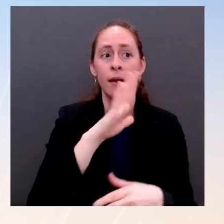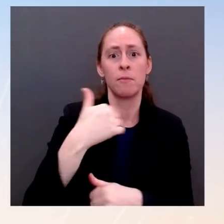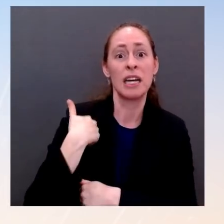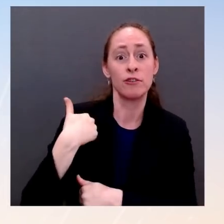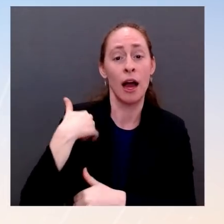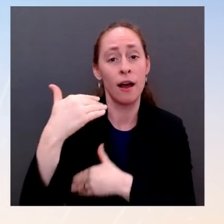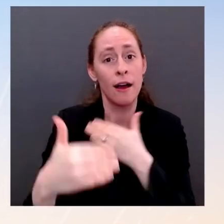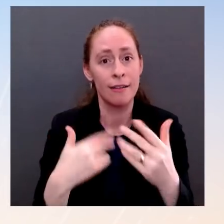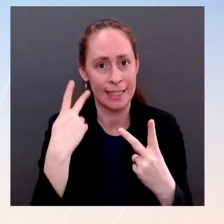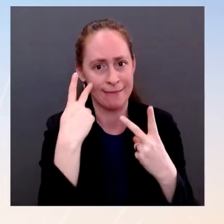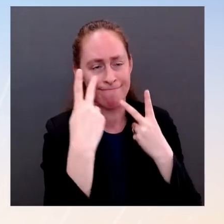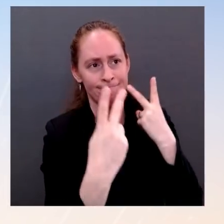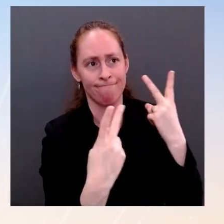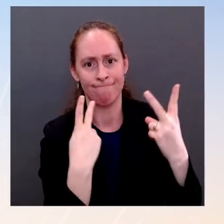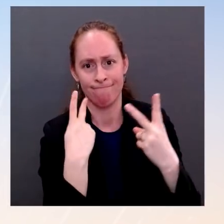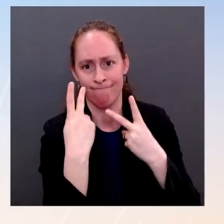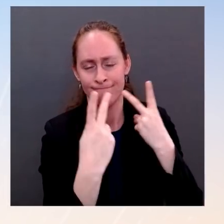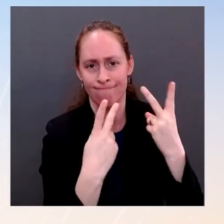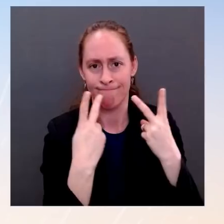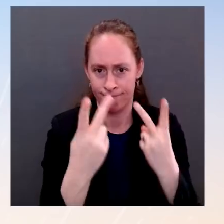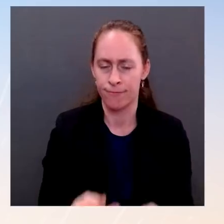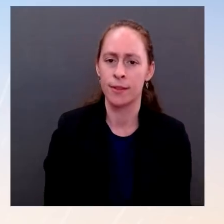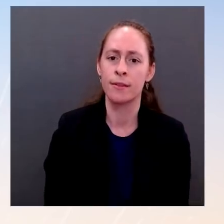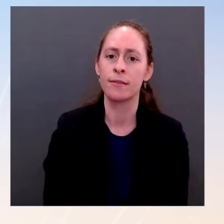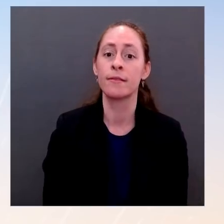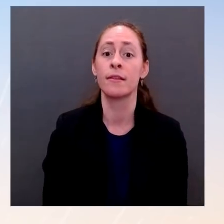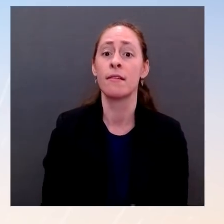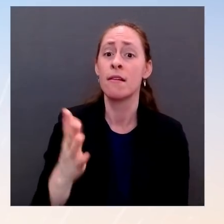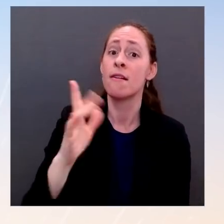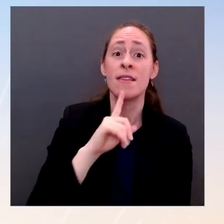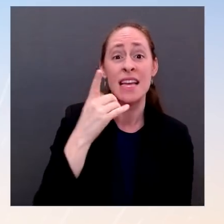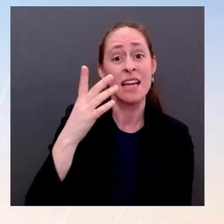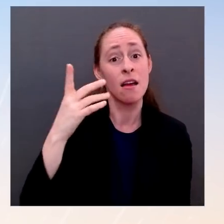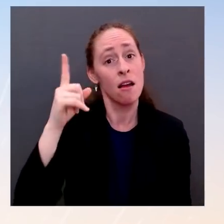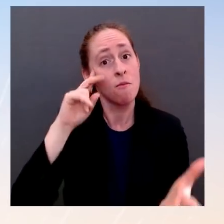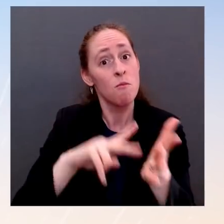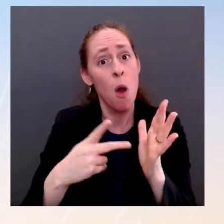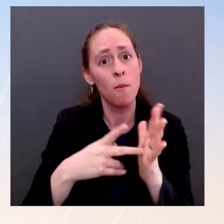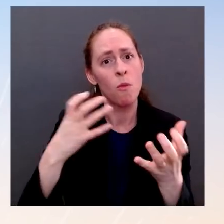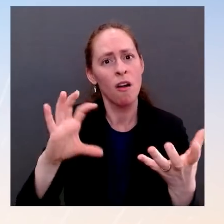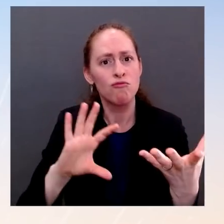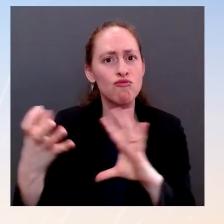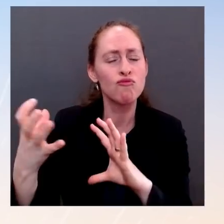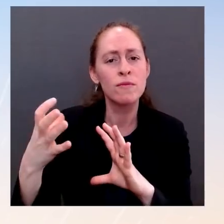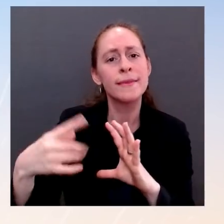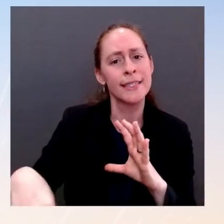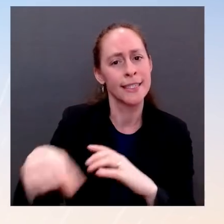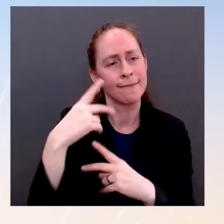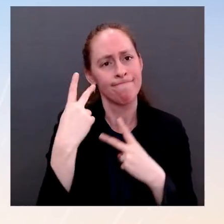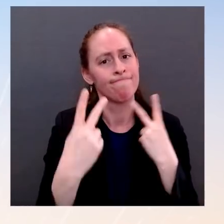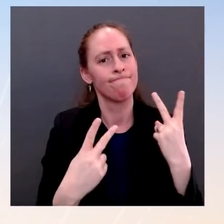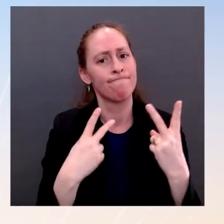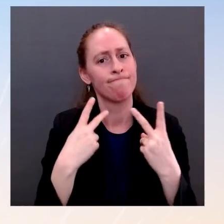For that reason, and at the President's direction, we've been working to prepare for potential cyberattacks since November.